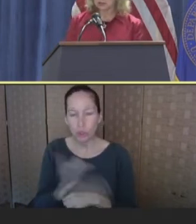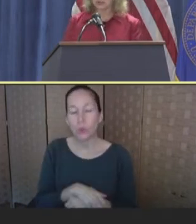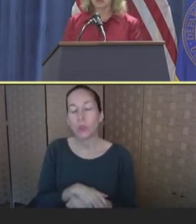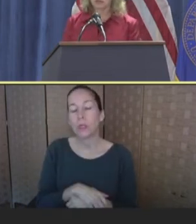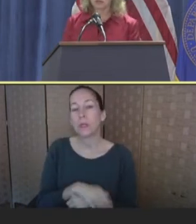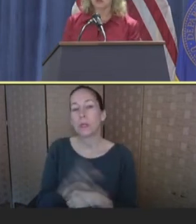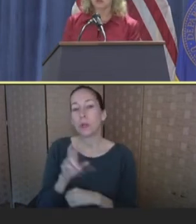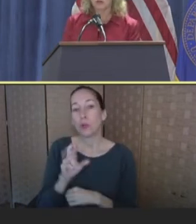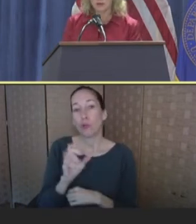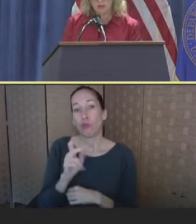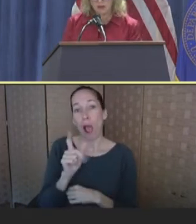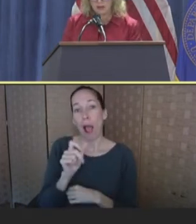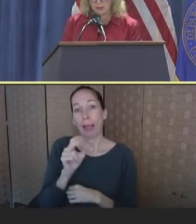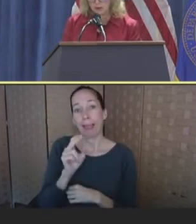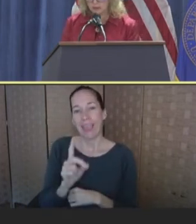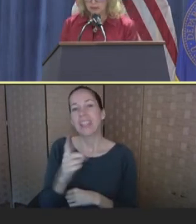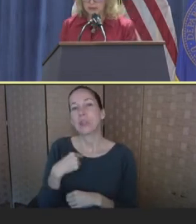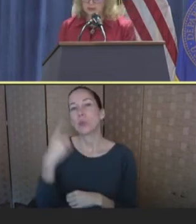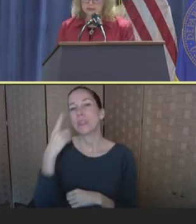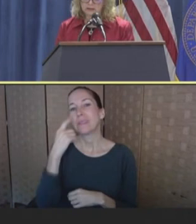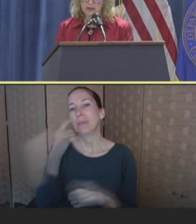and to Israel, though they have not had any paralytic cases there.